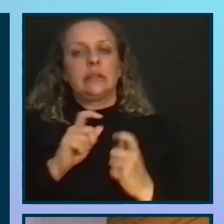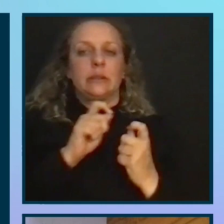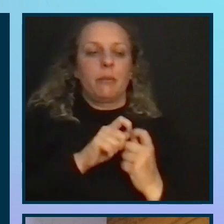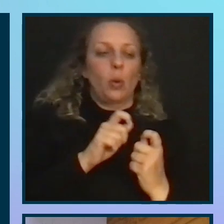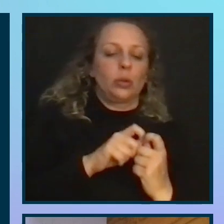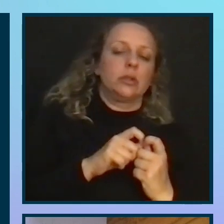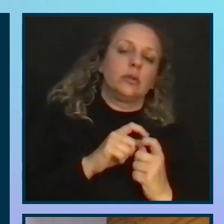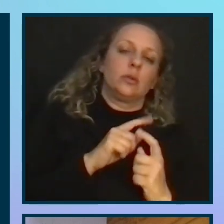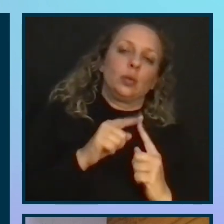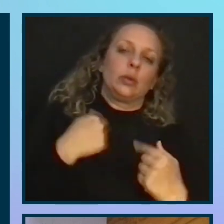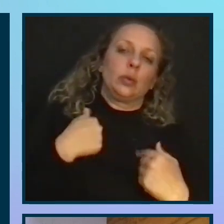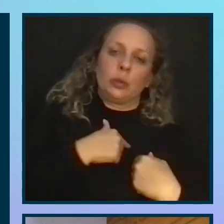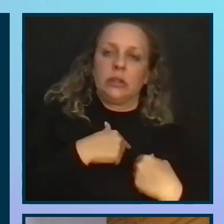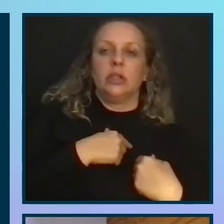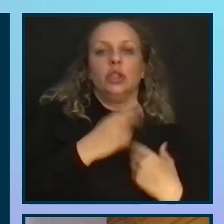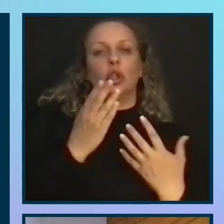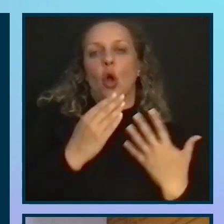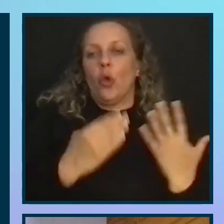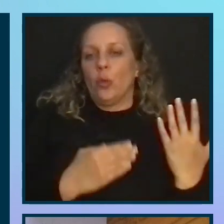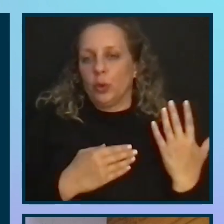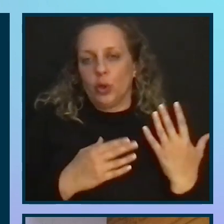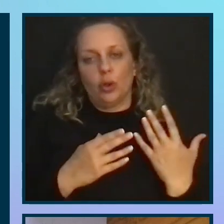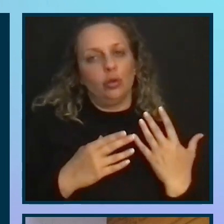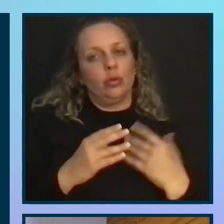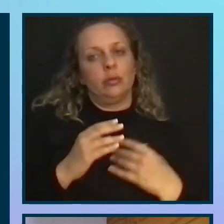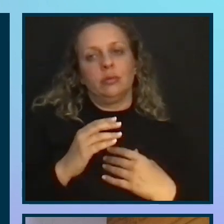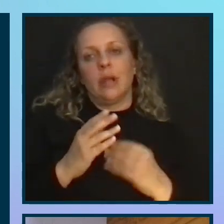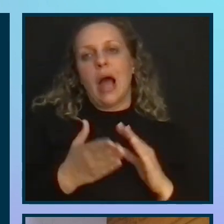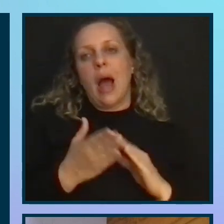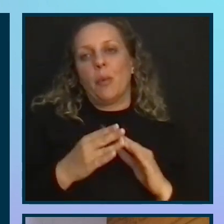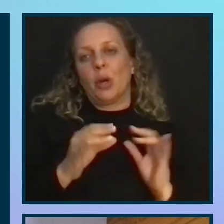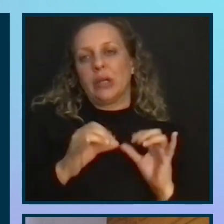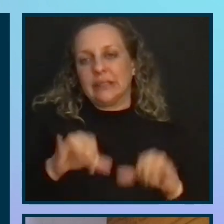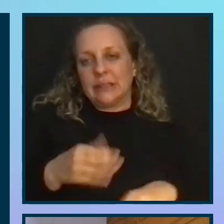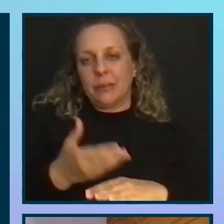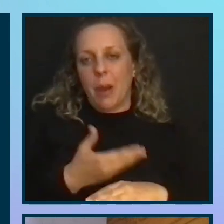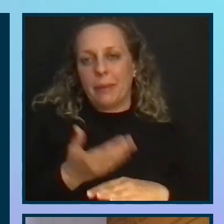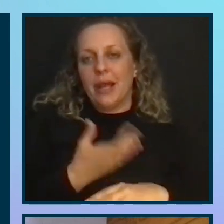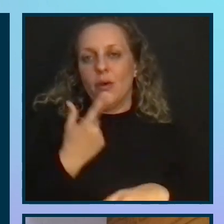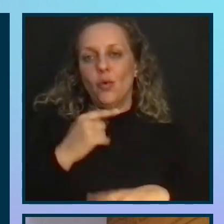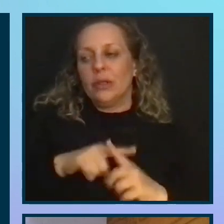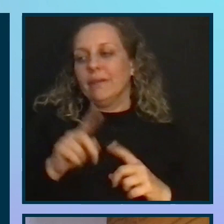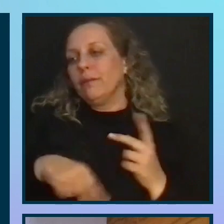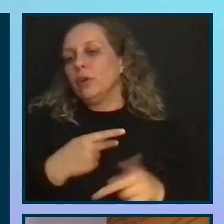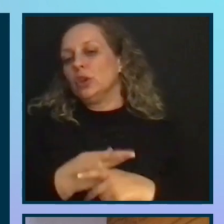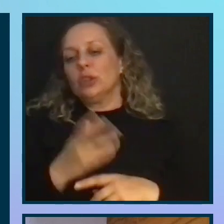when we go through operating system updates or different versions of different phones on Android.